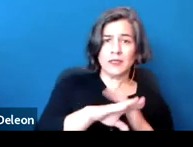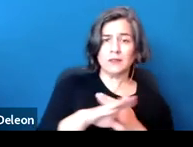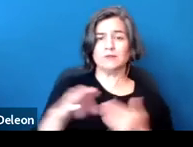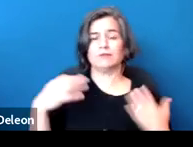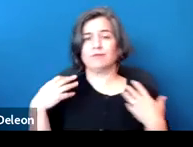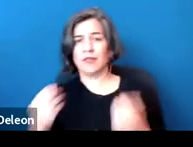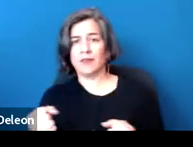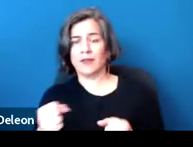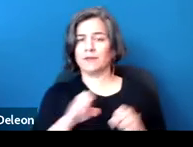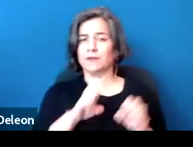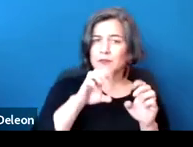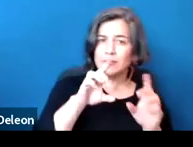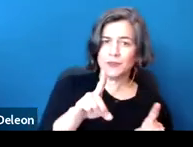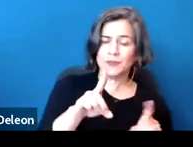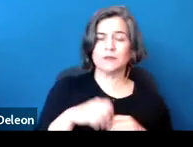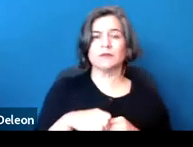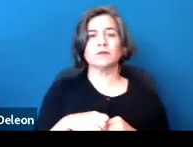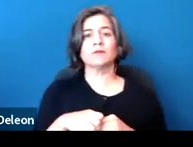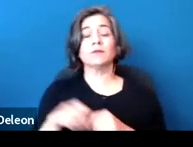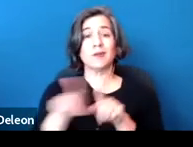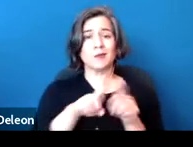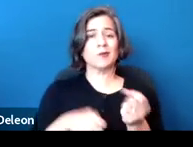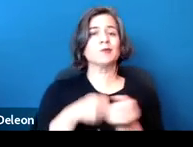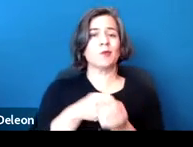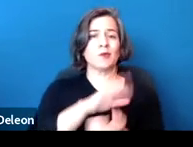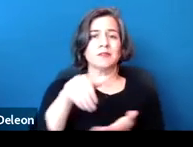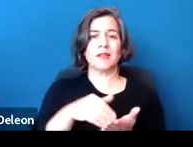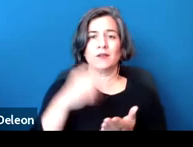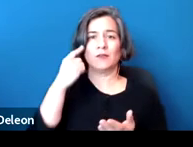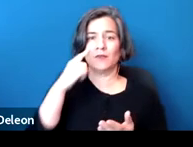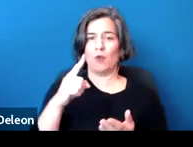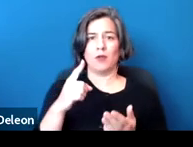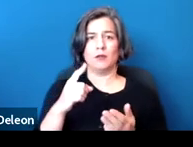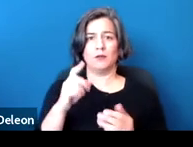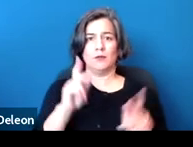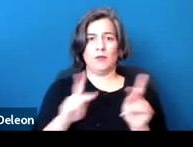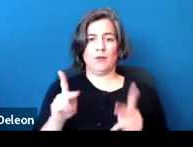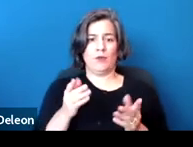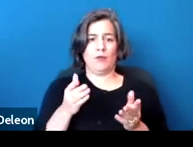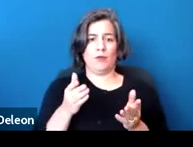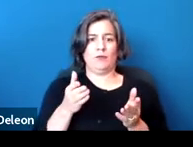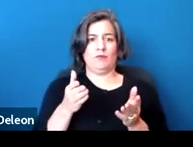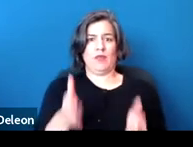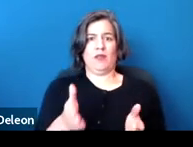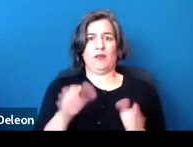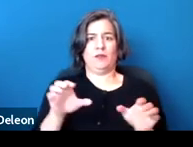We are also a support center for frontline legal service providers across the state,